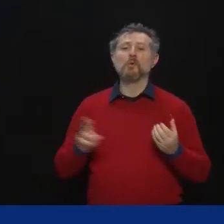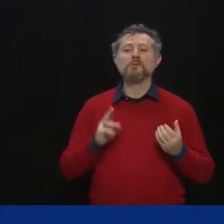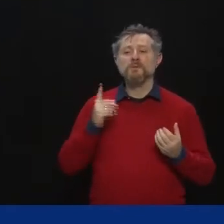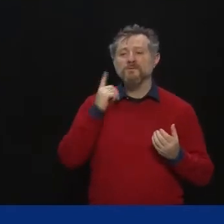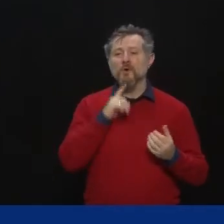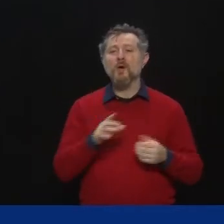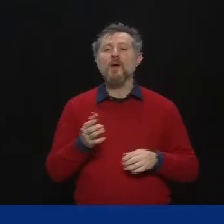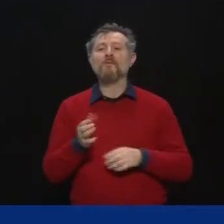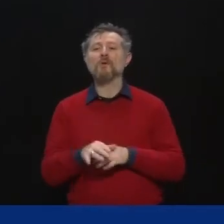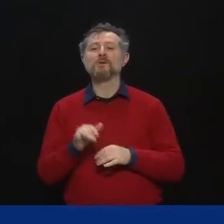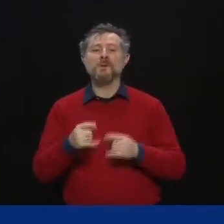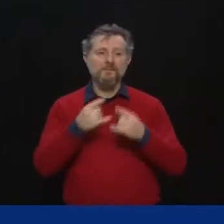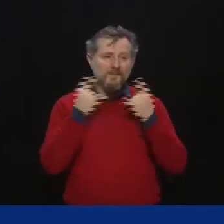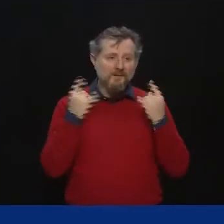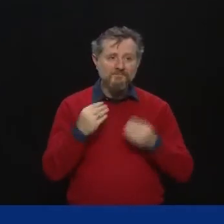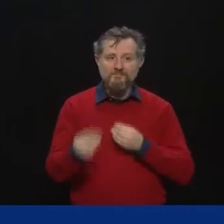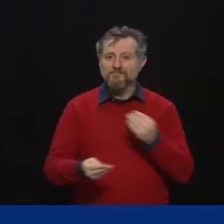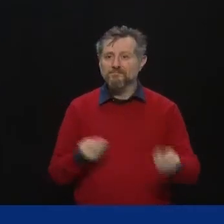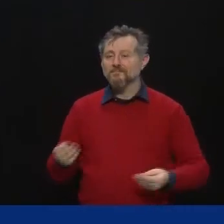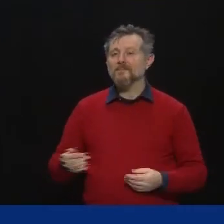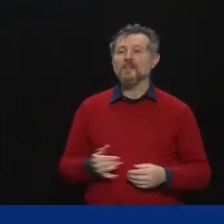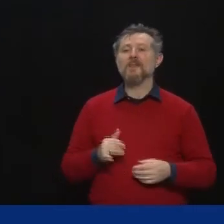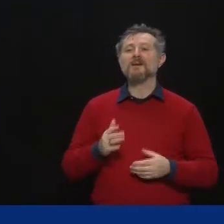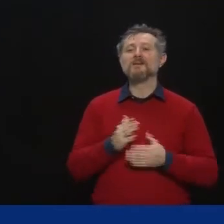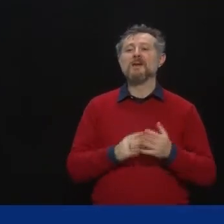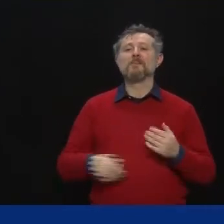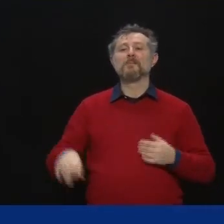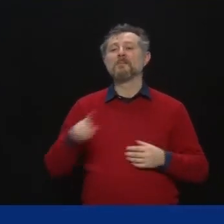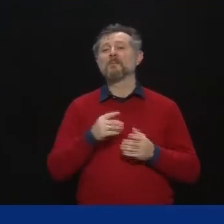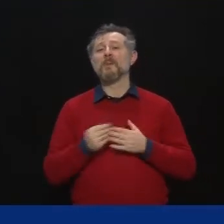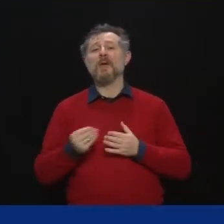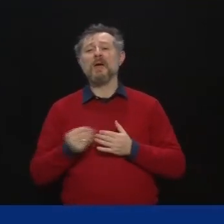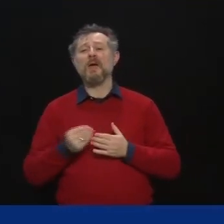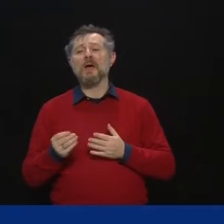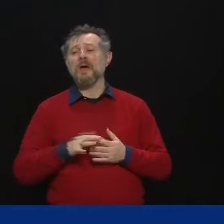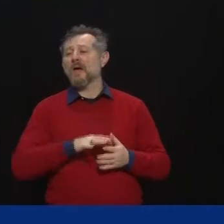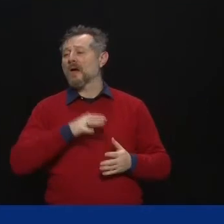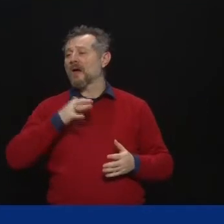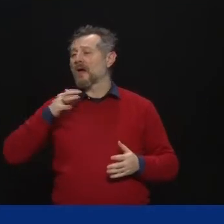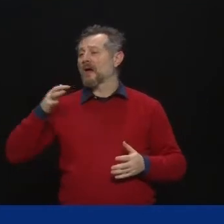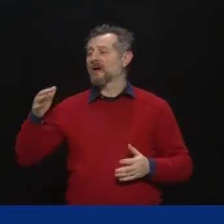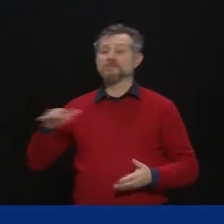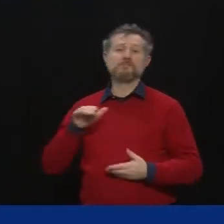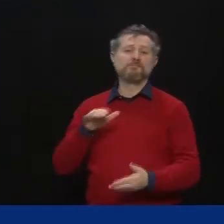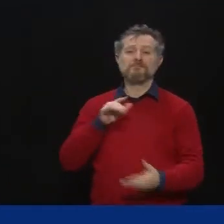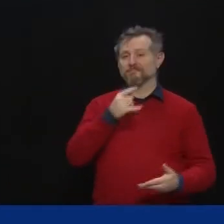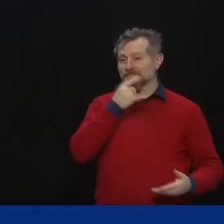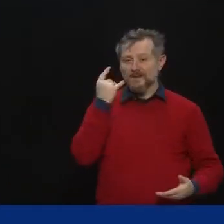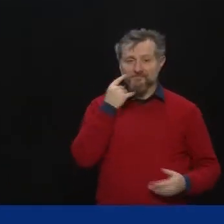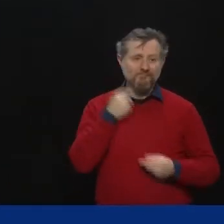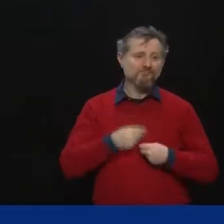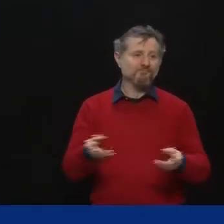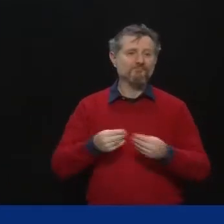SMALL COUNTIES AND UP TO $2 MILLION FOR THE LARGER COUNTIES. THEY WILL BE ABLE TO USE THIS FOR CREATIVE WAYS FOR